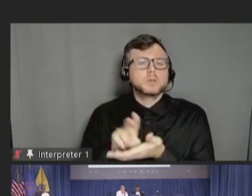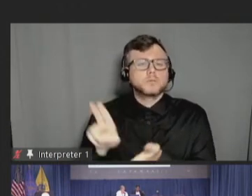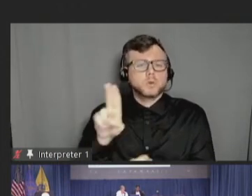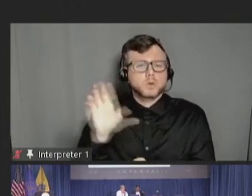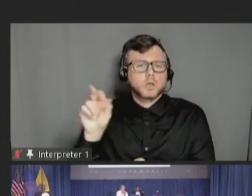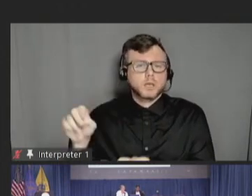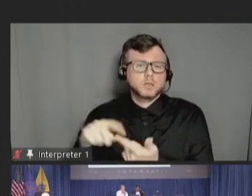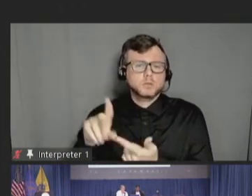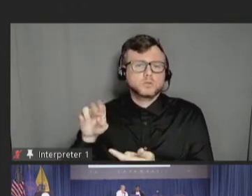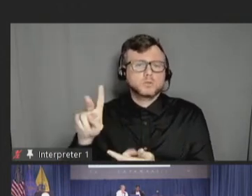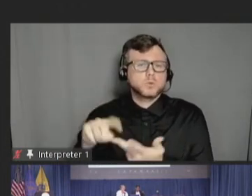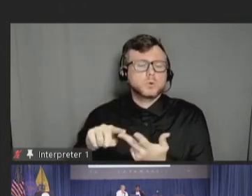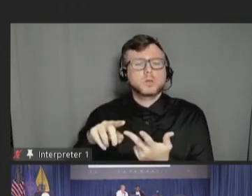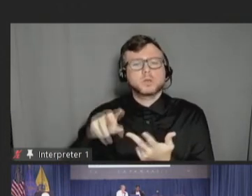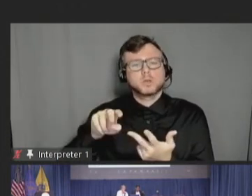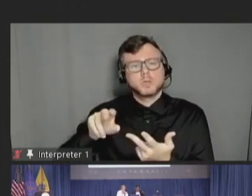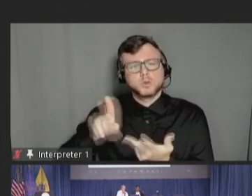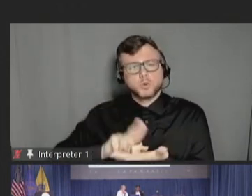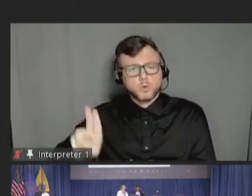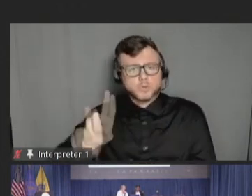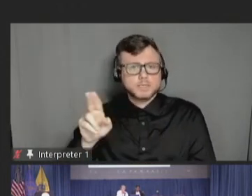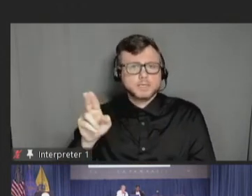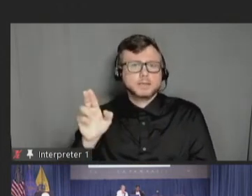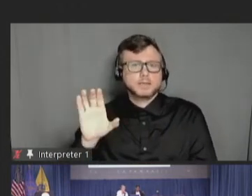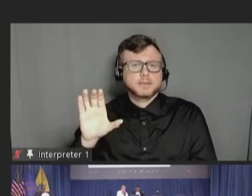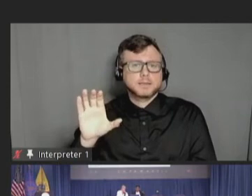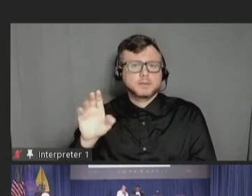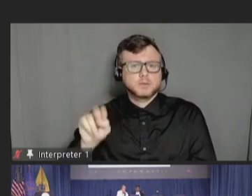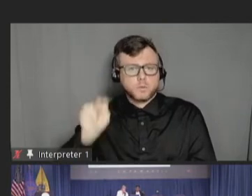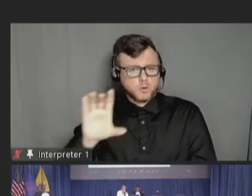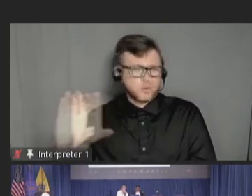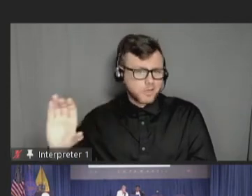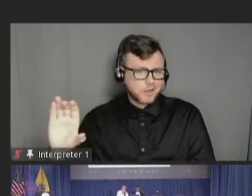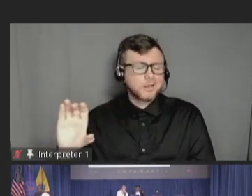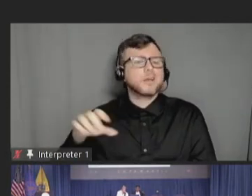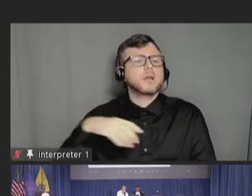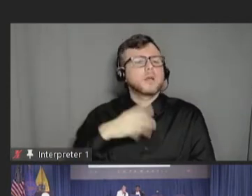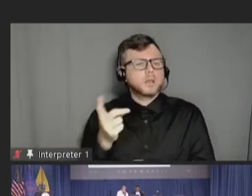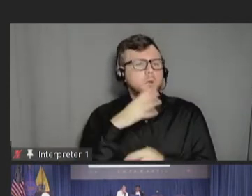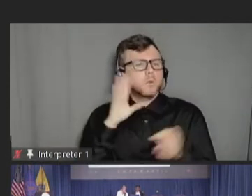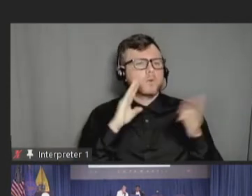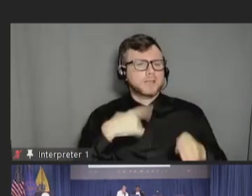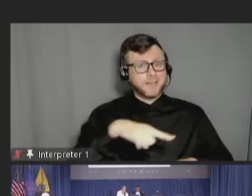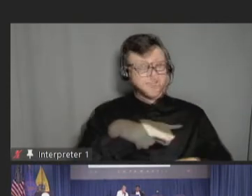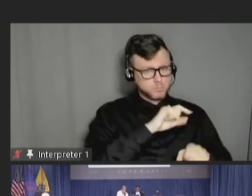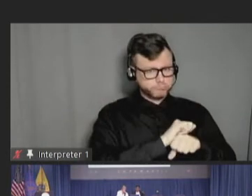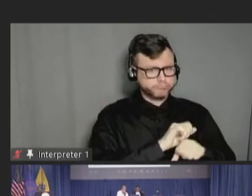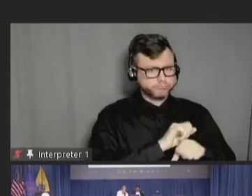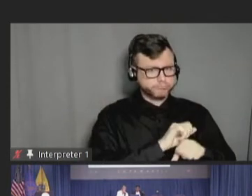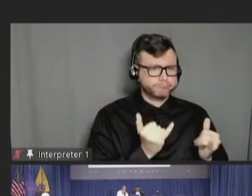Carolina. But today, I will focus on the work that we have been doing. So, next, please.